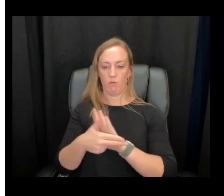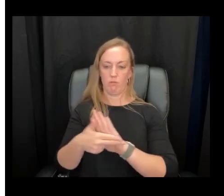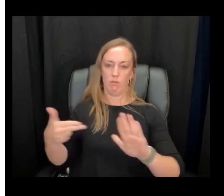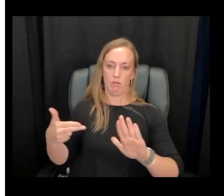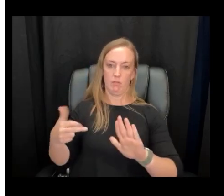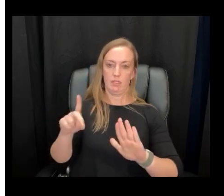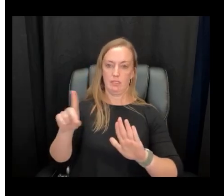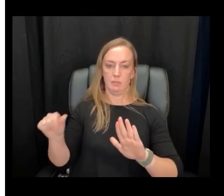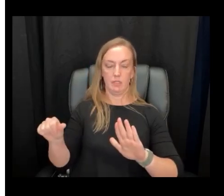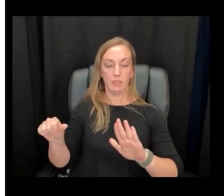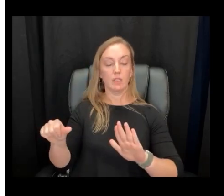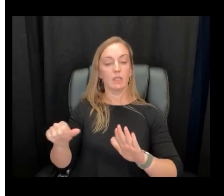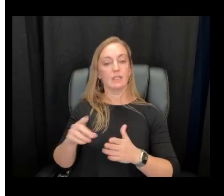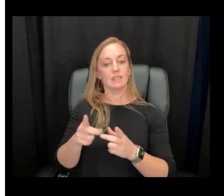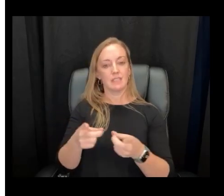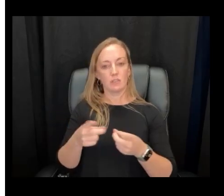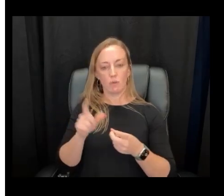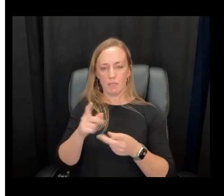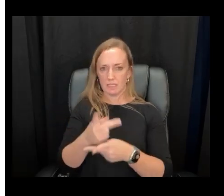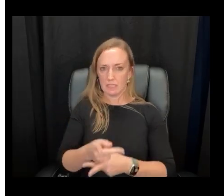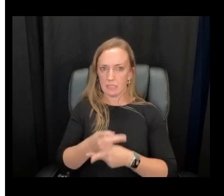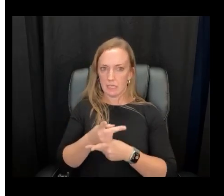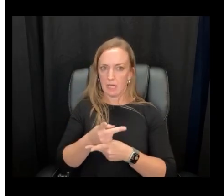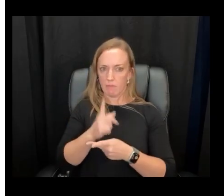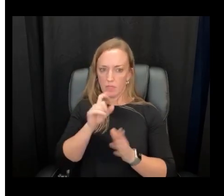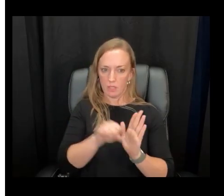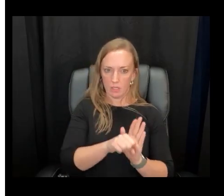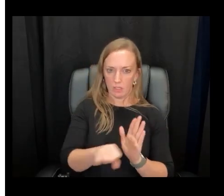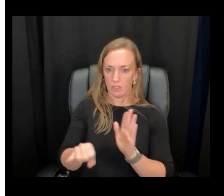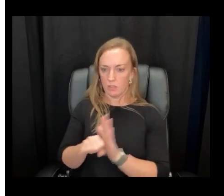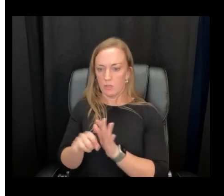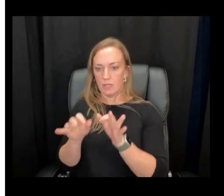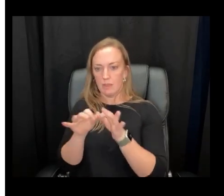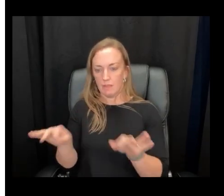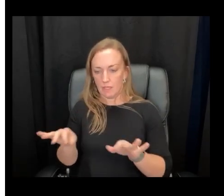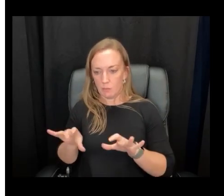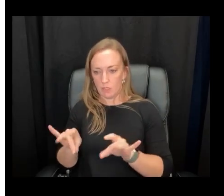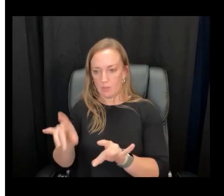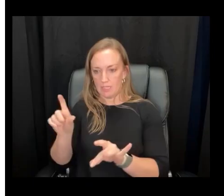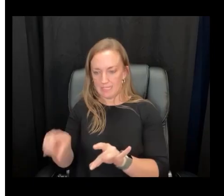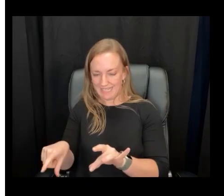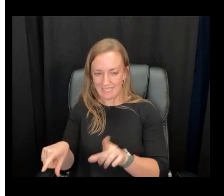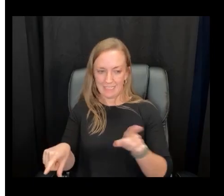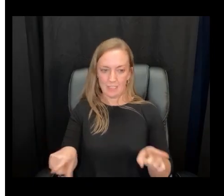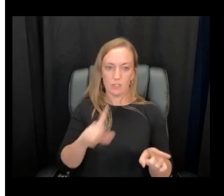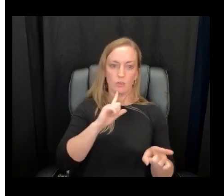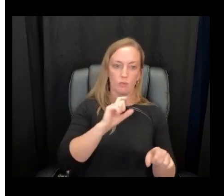eligibility. Districts must carefully distinguish language acquisition needs from true disability